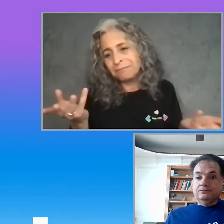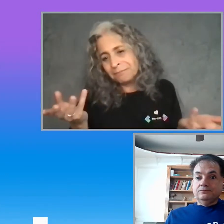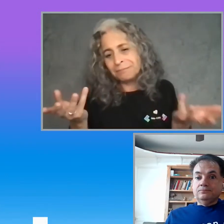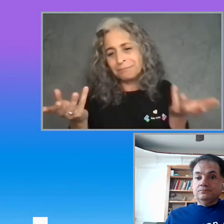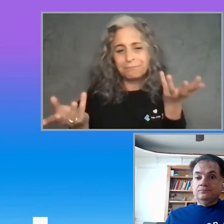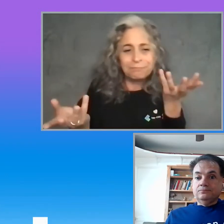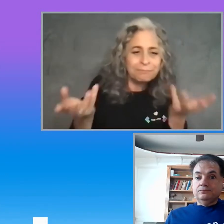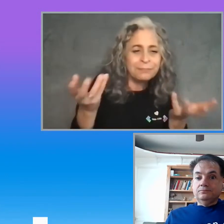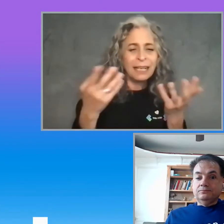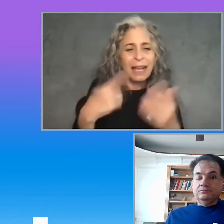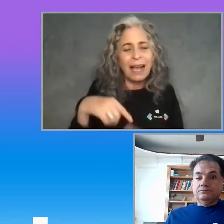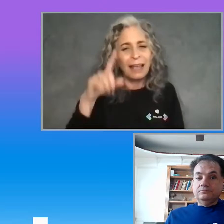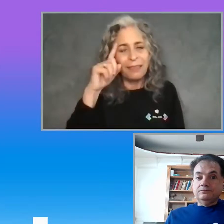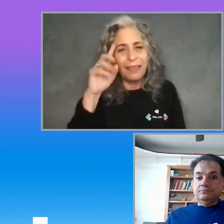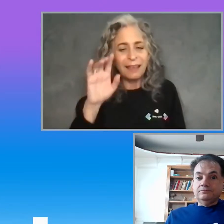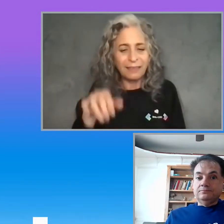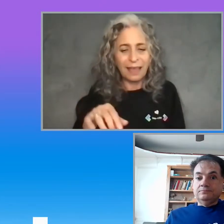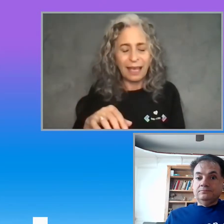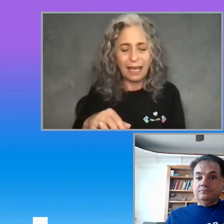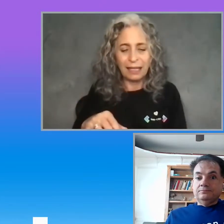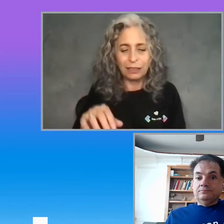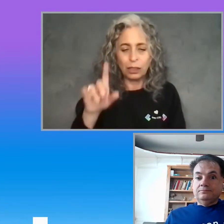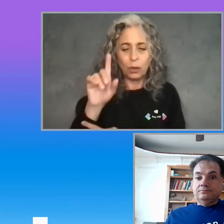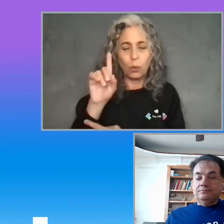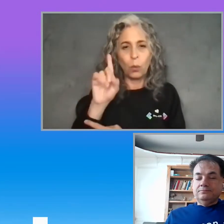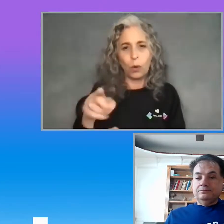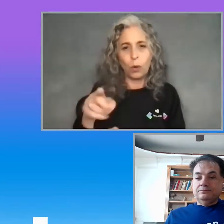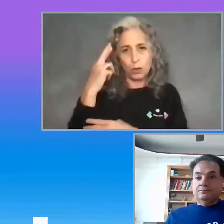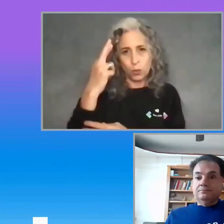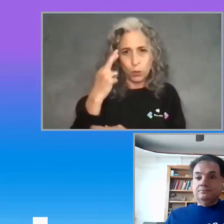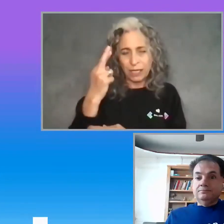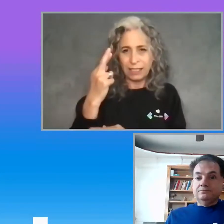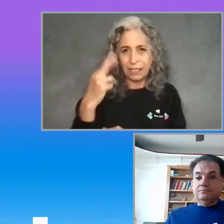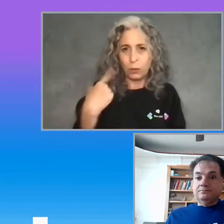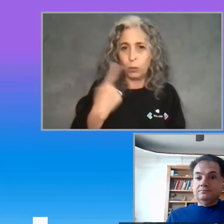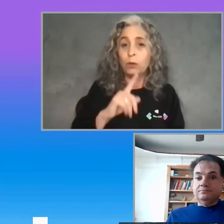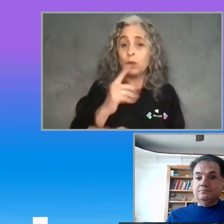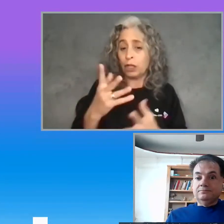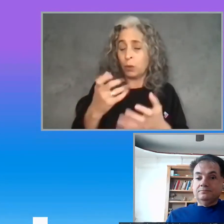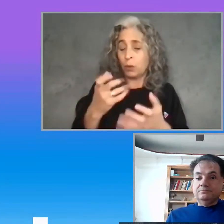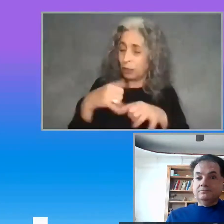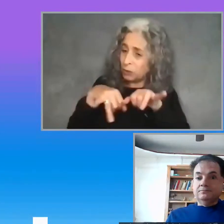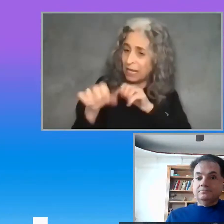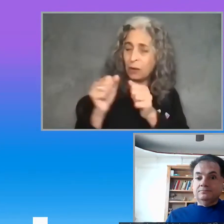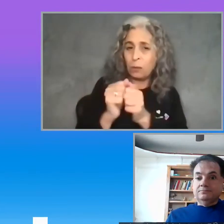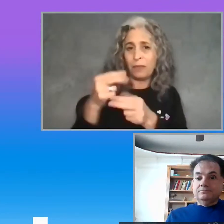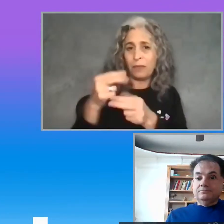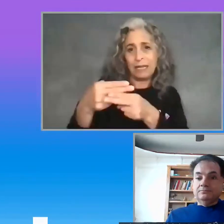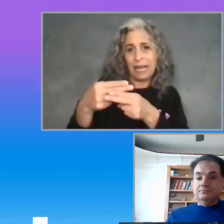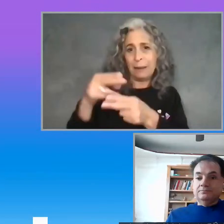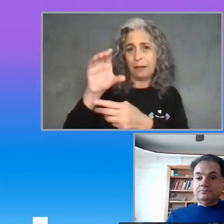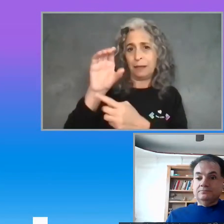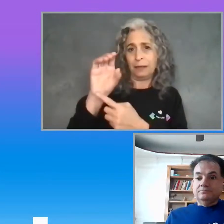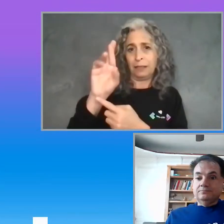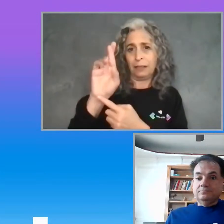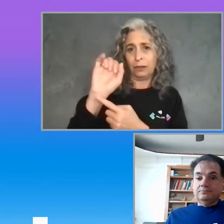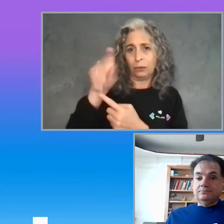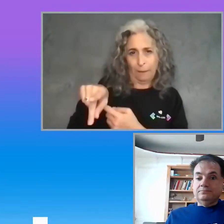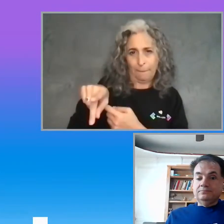I think that, you know, that was one of the reasons that we really wanted to stick with this